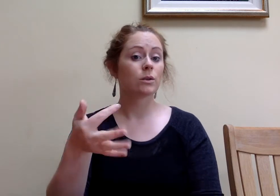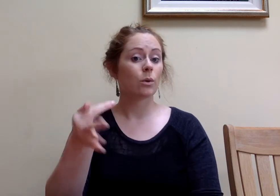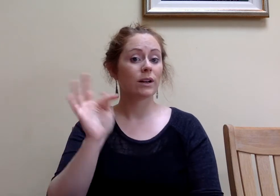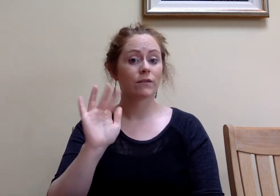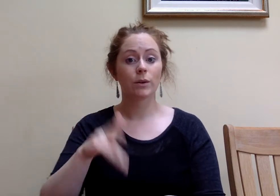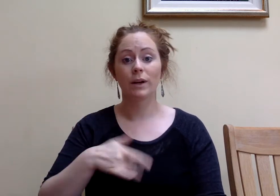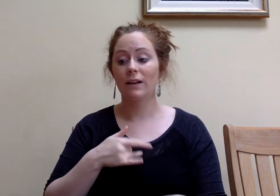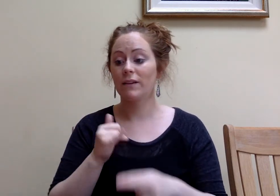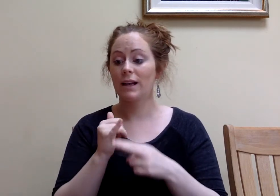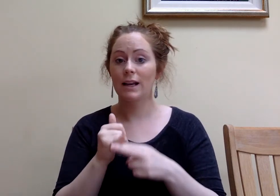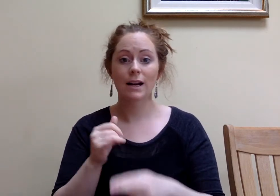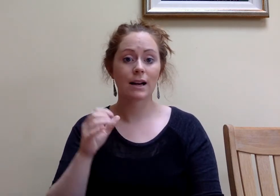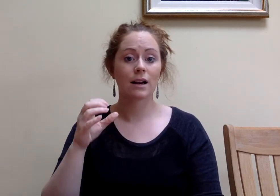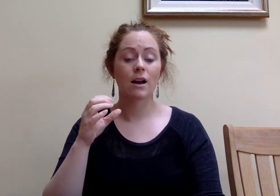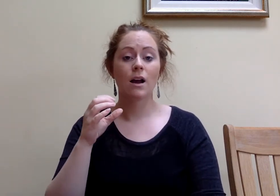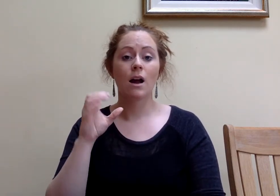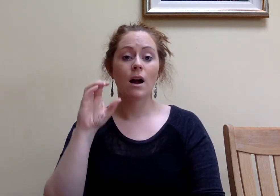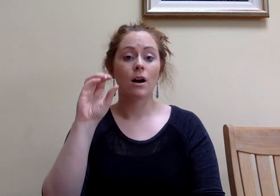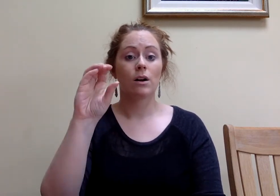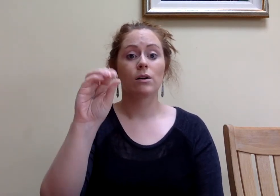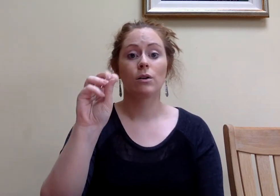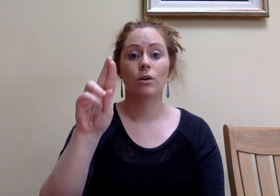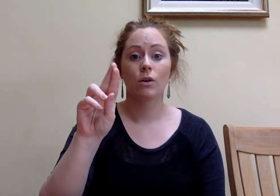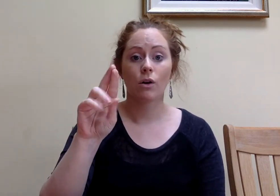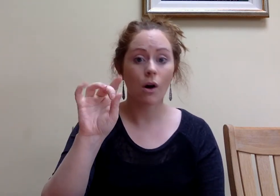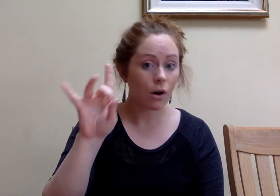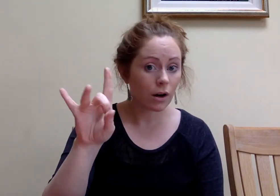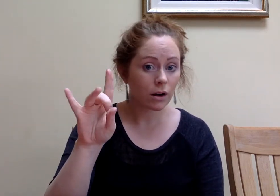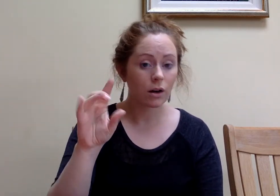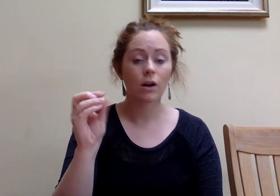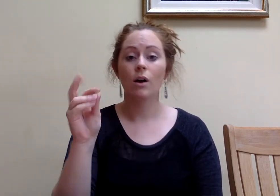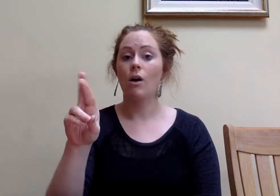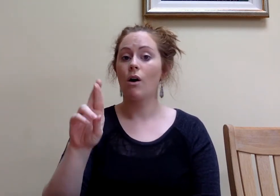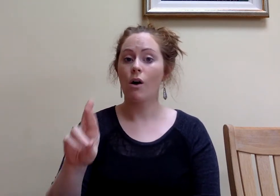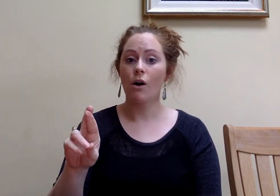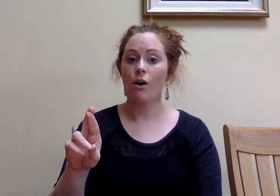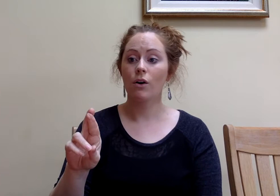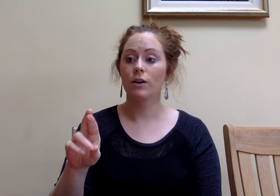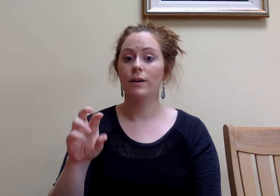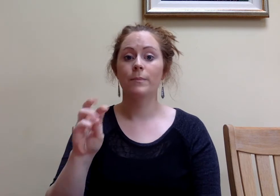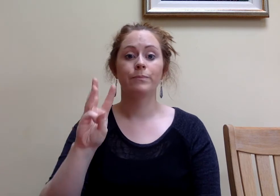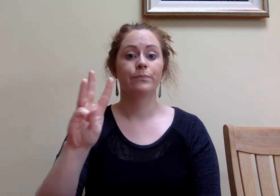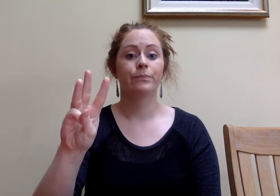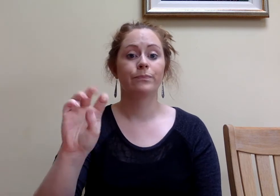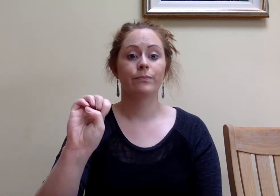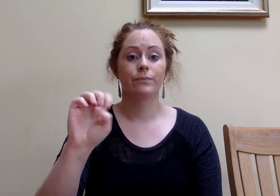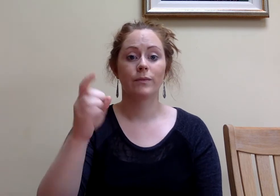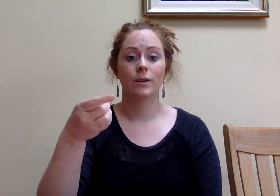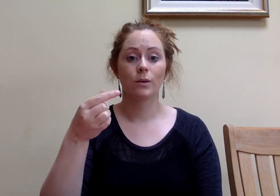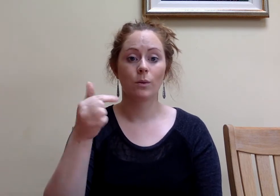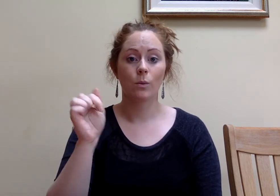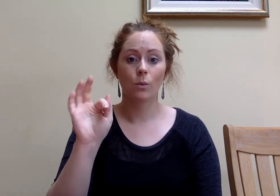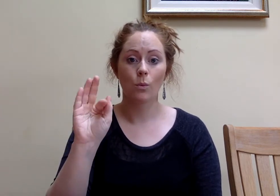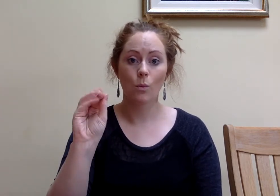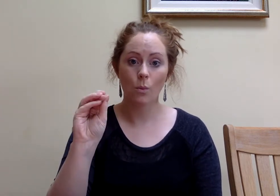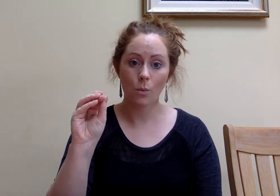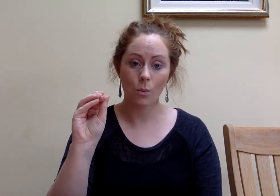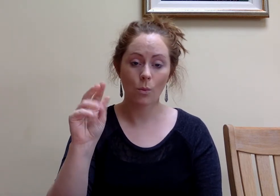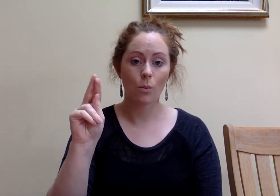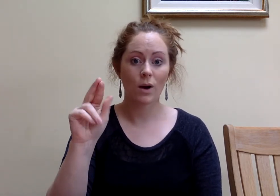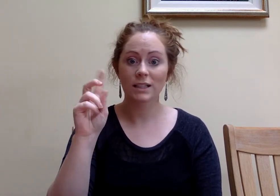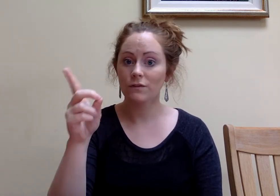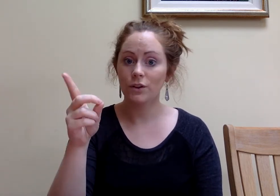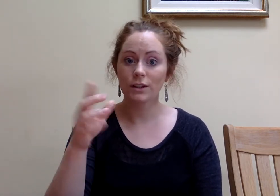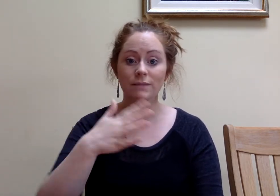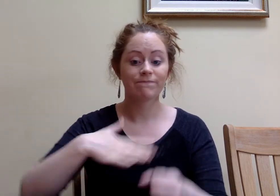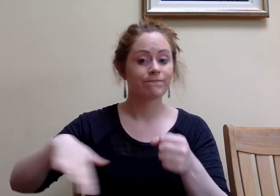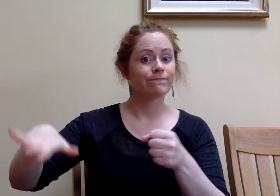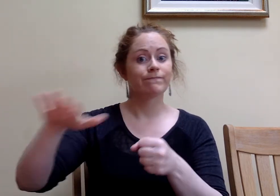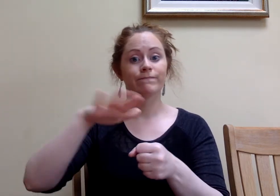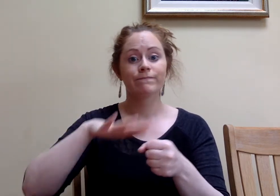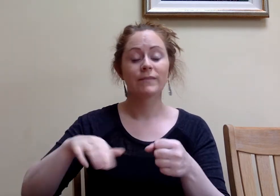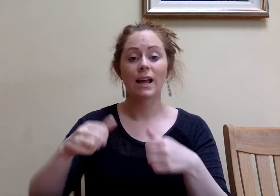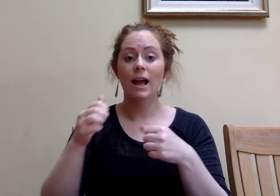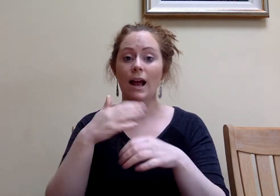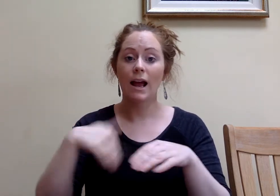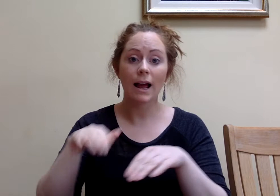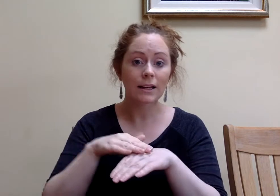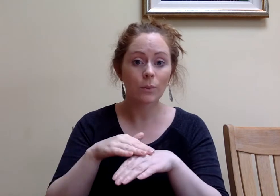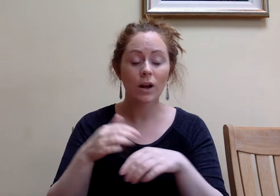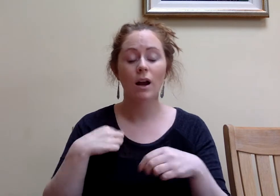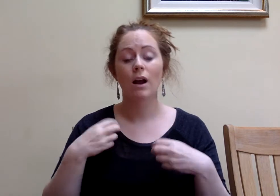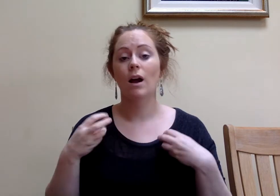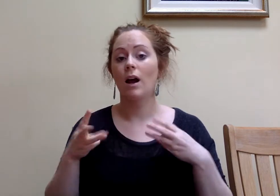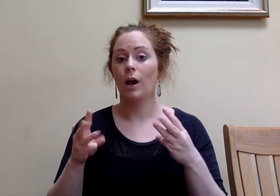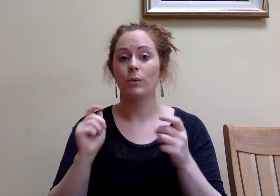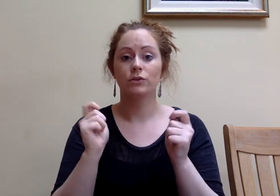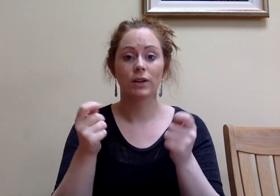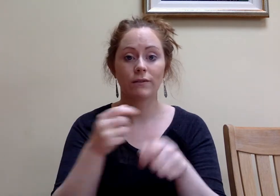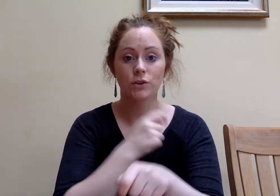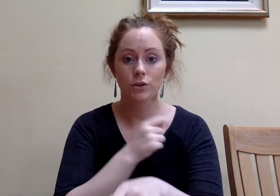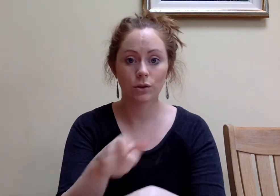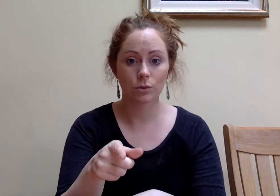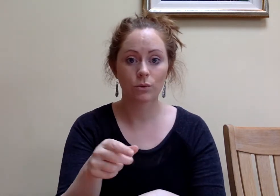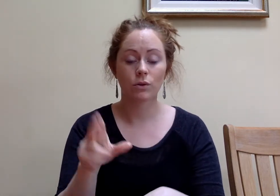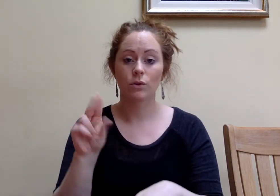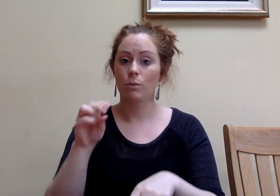If you live in Cork or Wexford or anywhere else in Ireland I will travel to you.